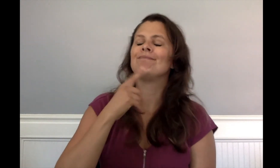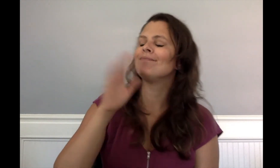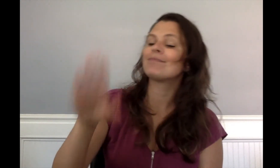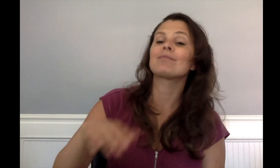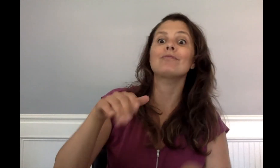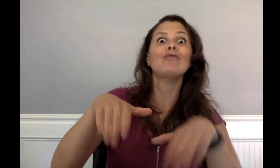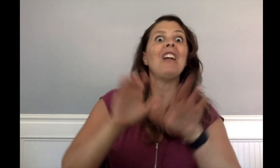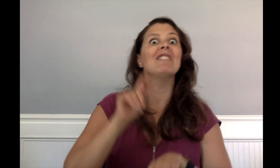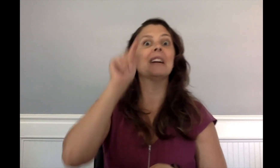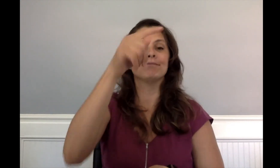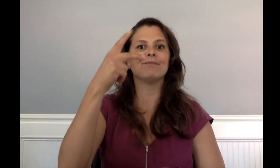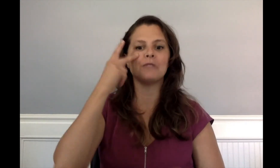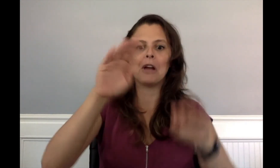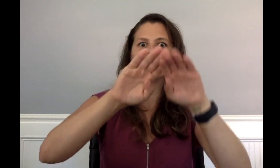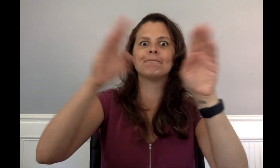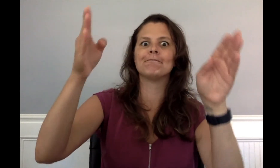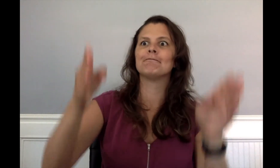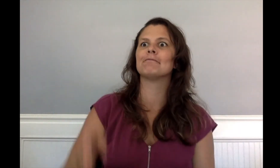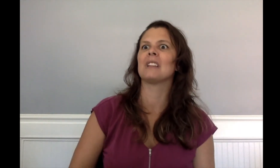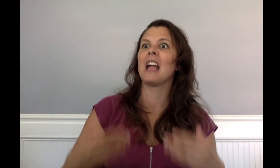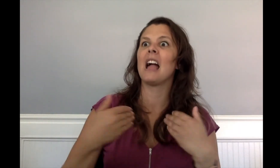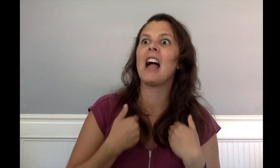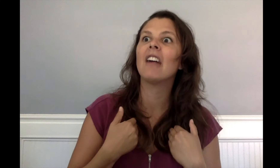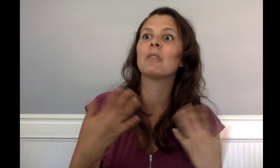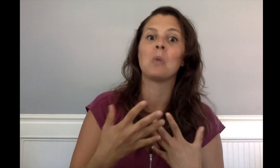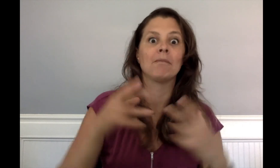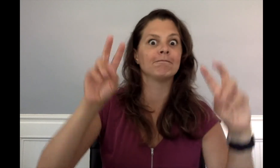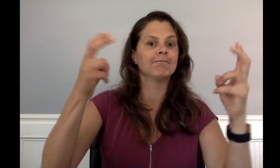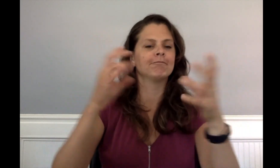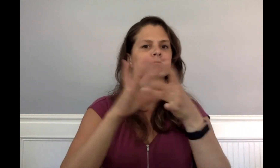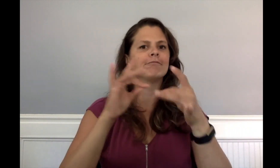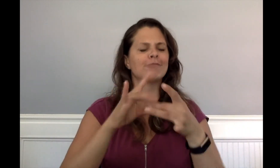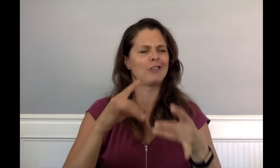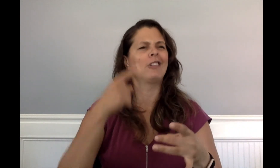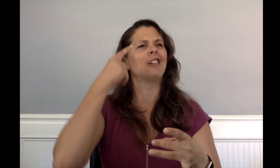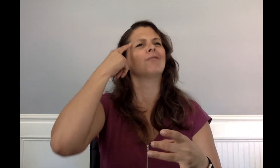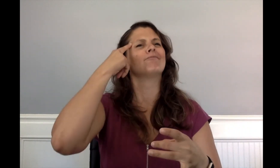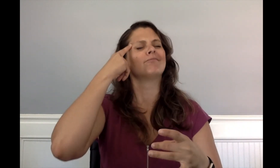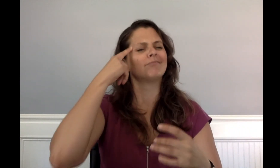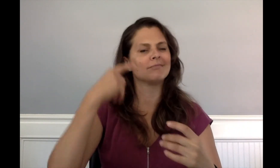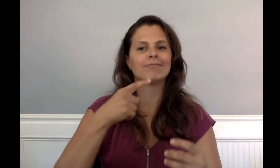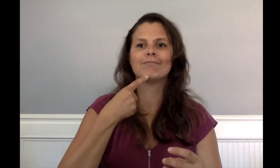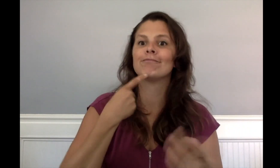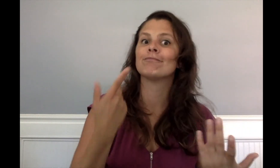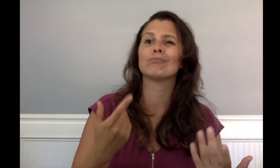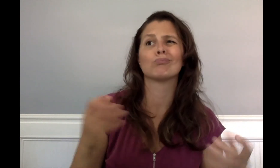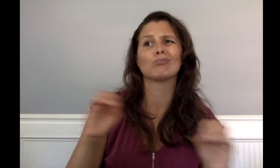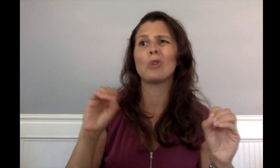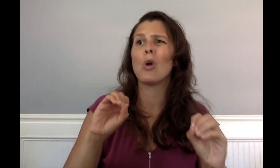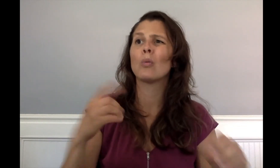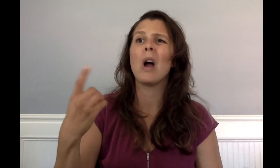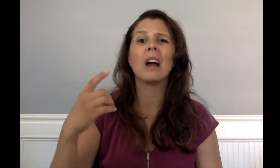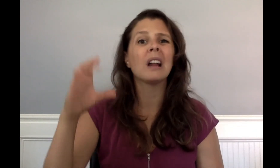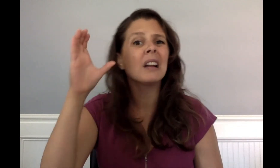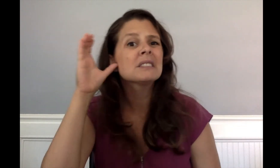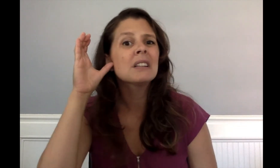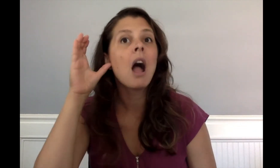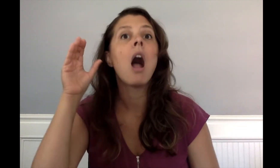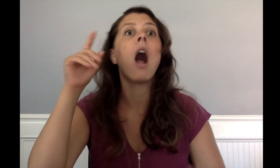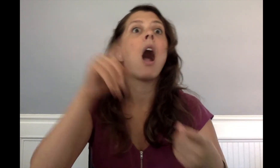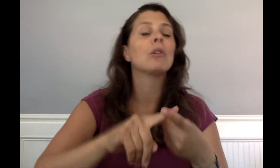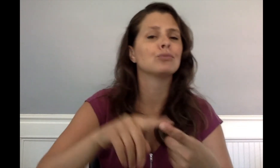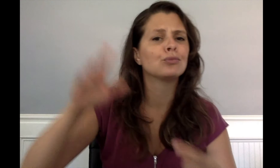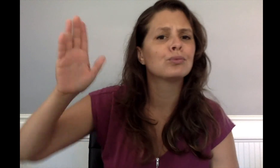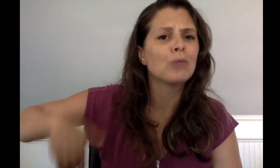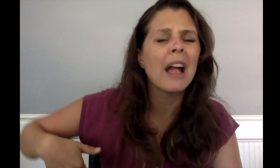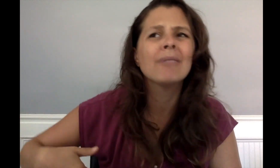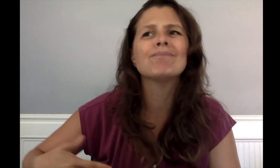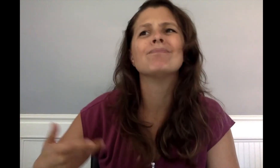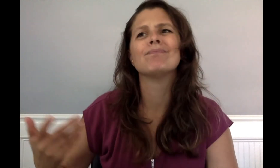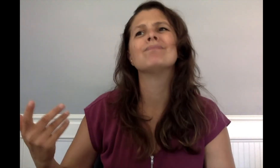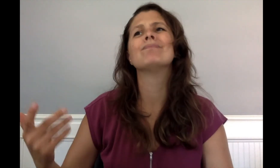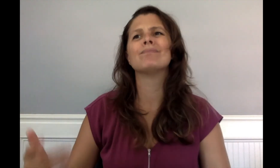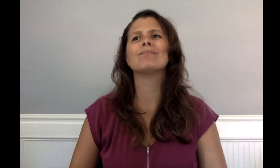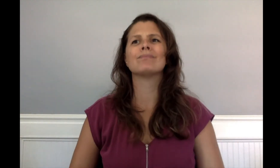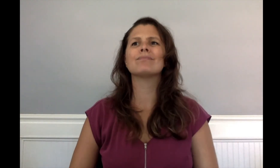"On the headstone it said, 'No one ever listens until it's too late.' "